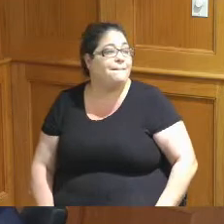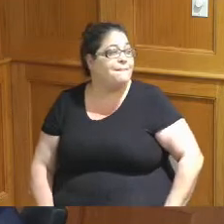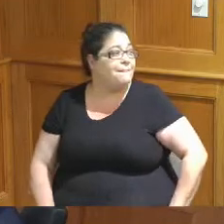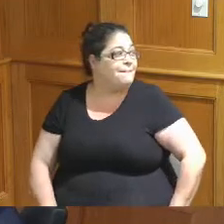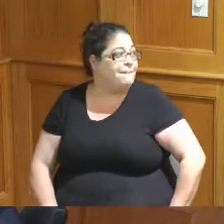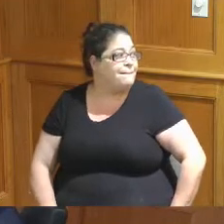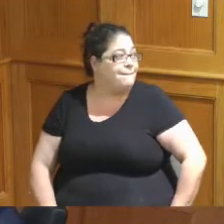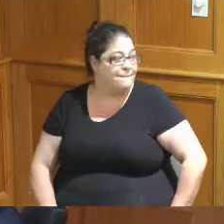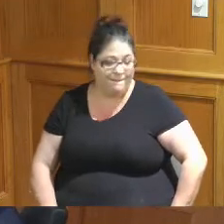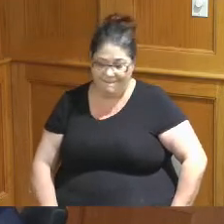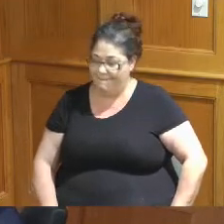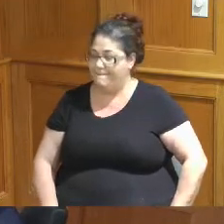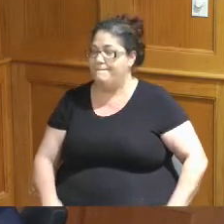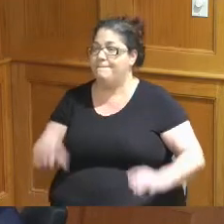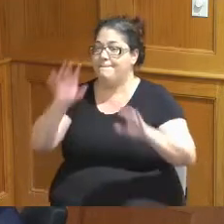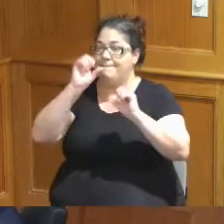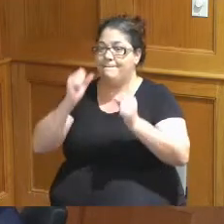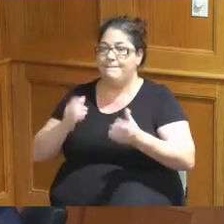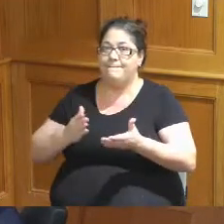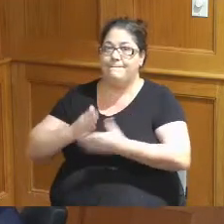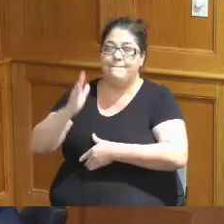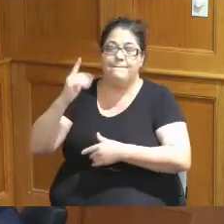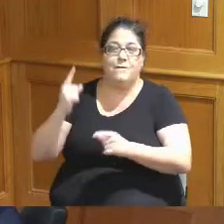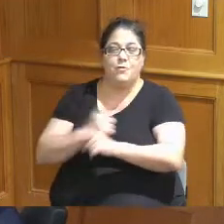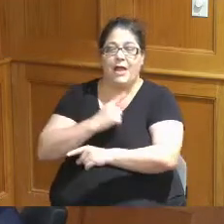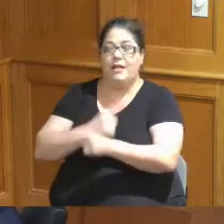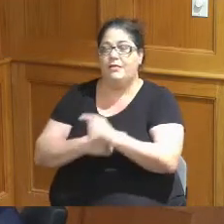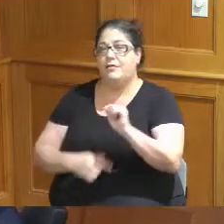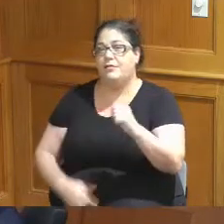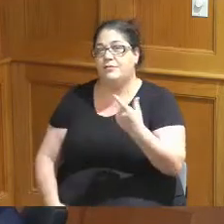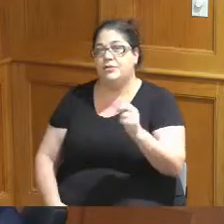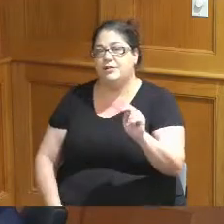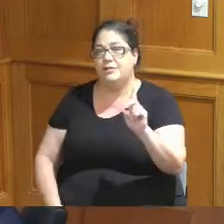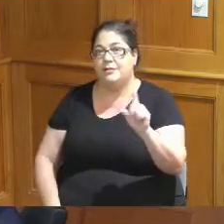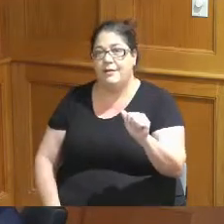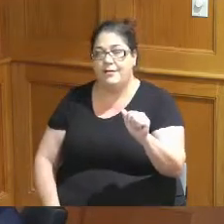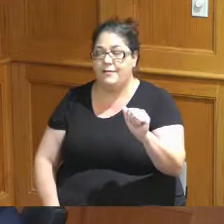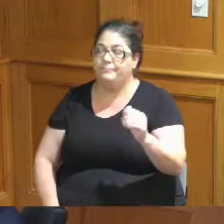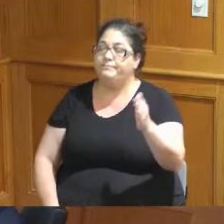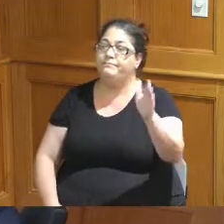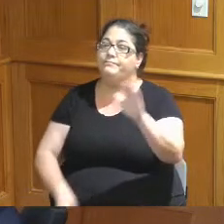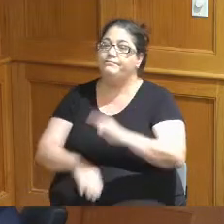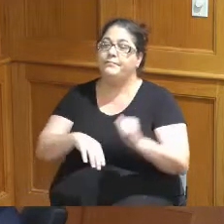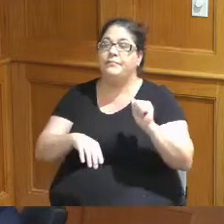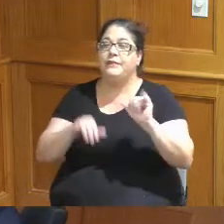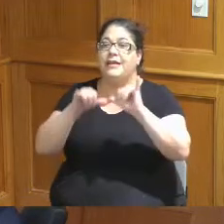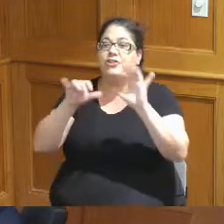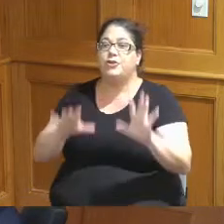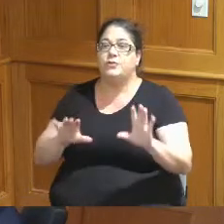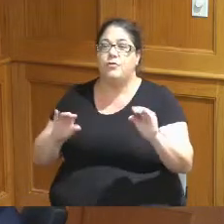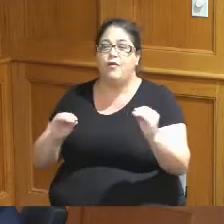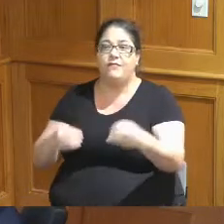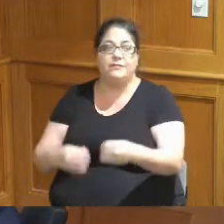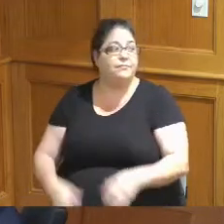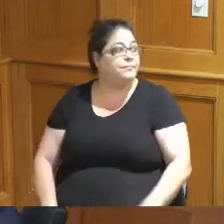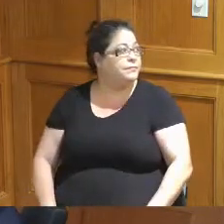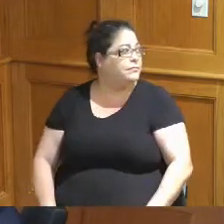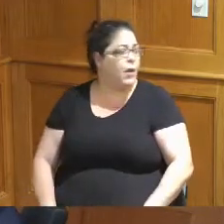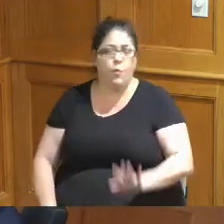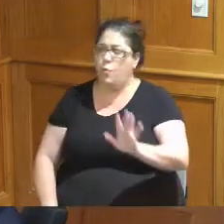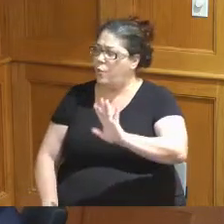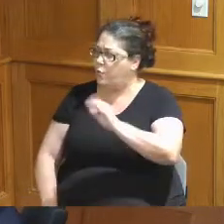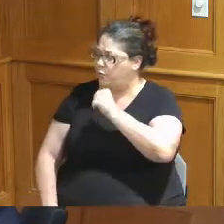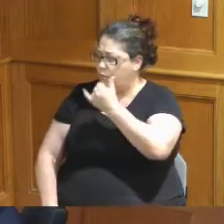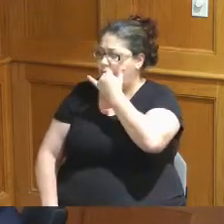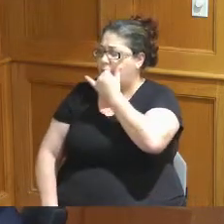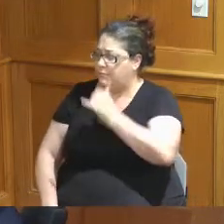all right getting to the regular agenda the Engineer's office what do I have oh I'm